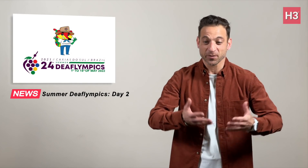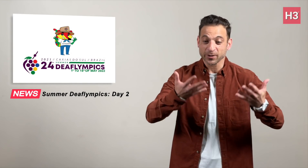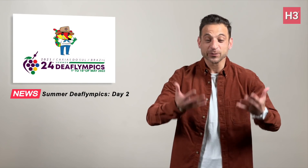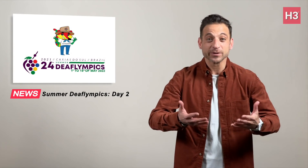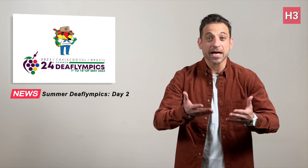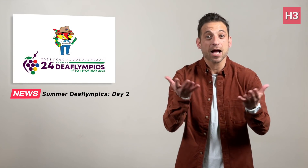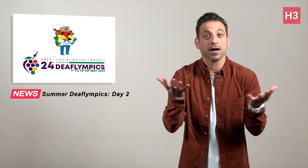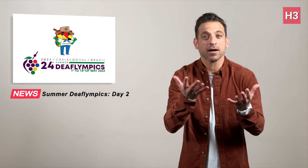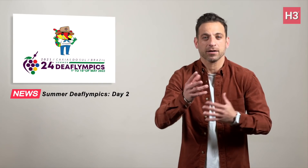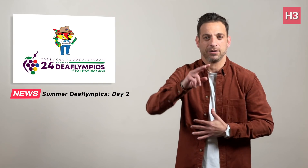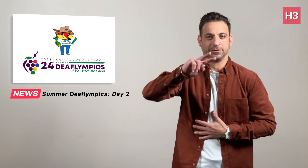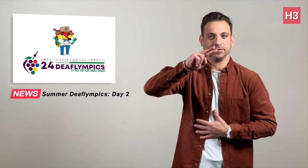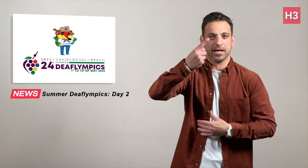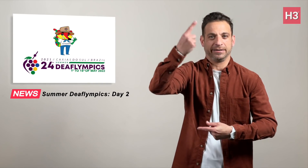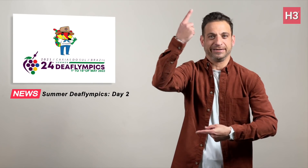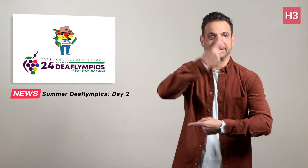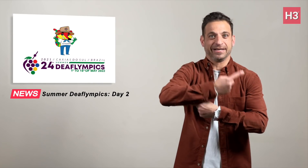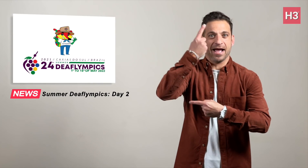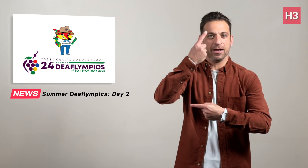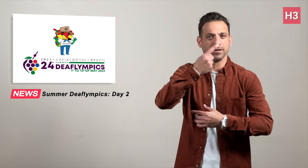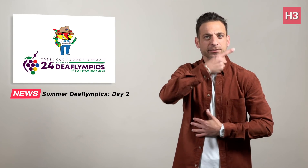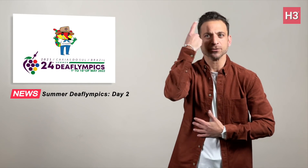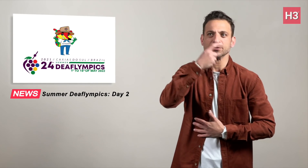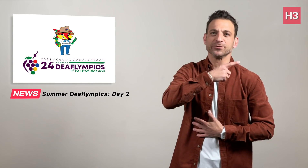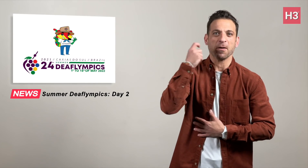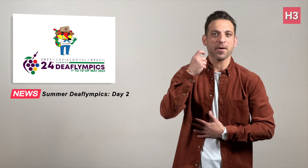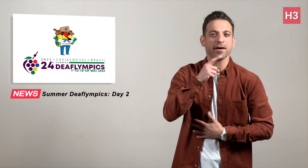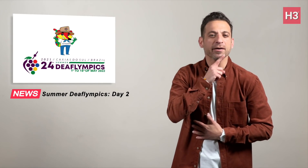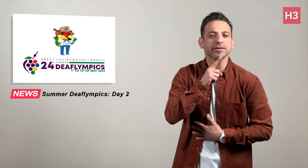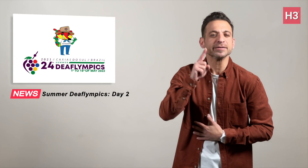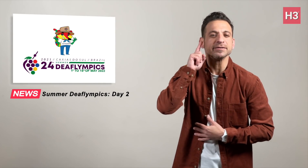Today is the second day of the Summer Deaflympics.